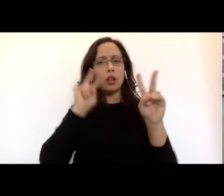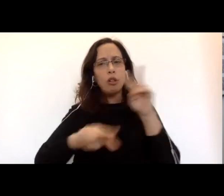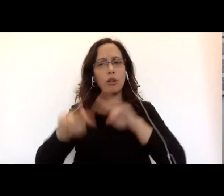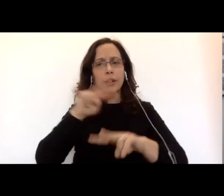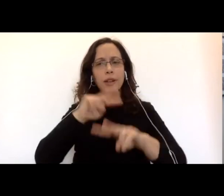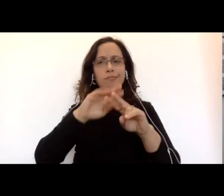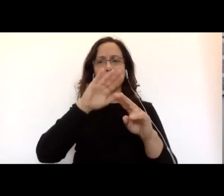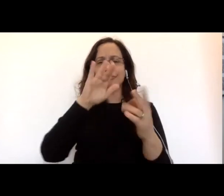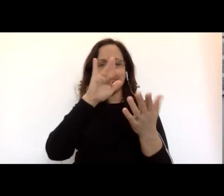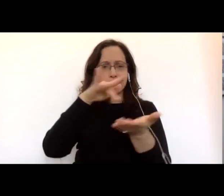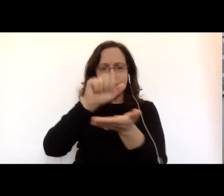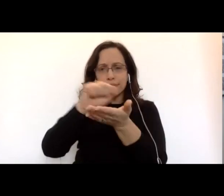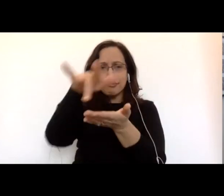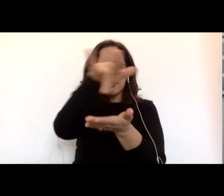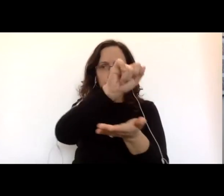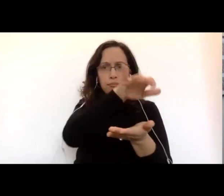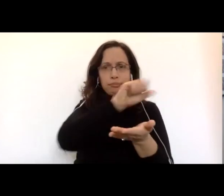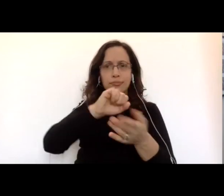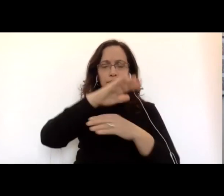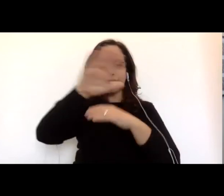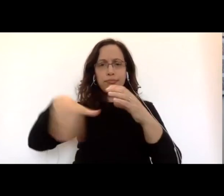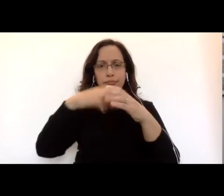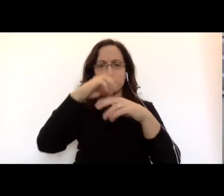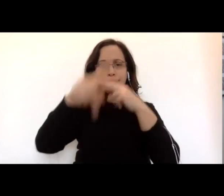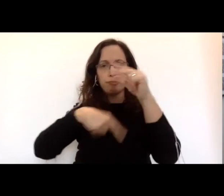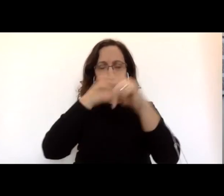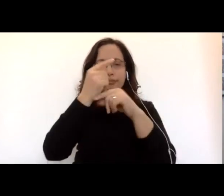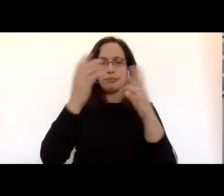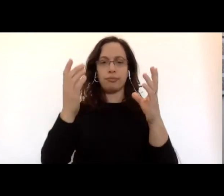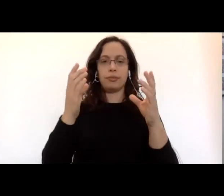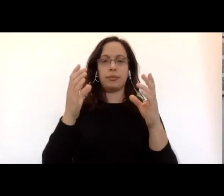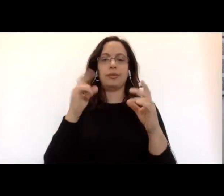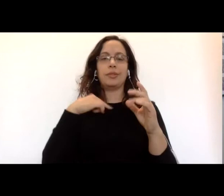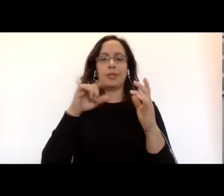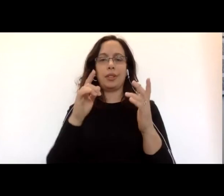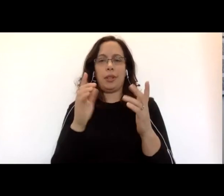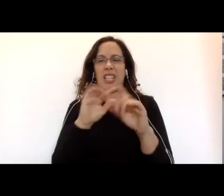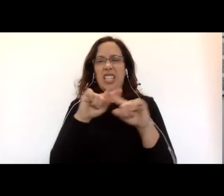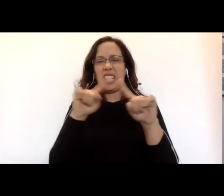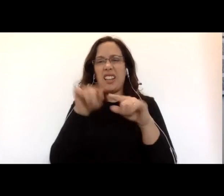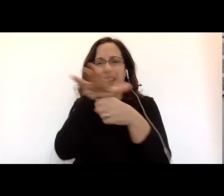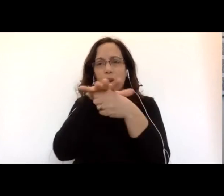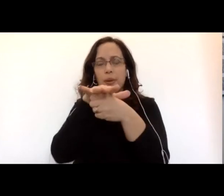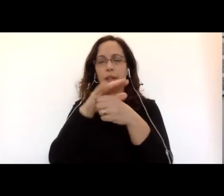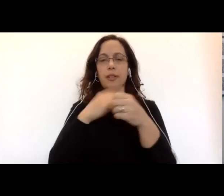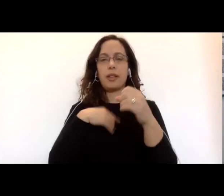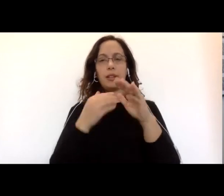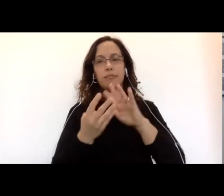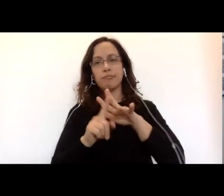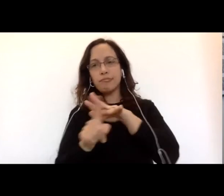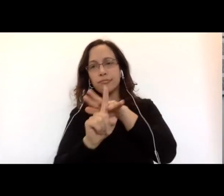where sort of so-called racially undesirable refugee populations might be settled on mass